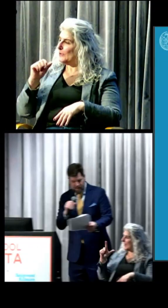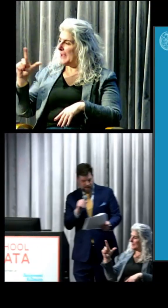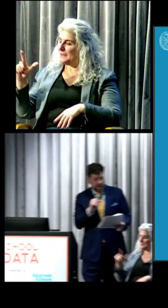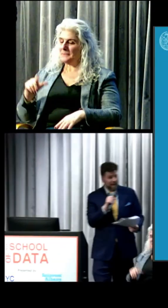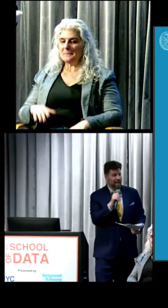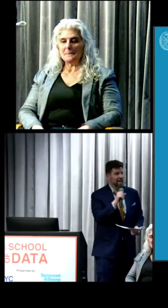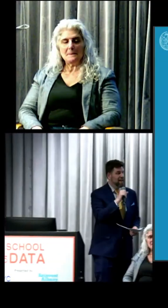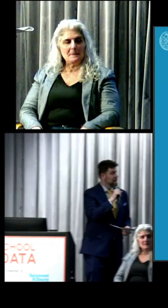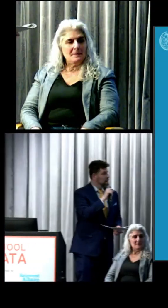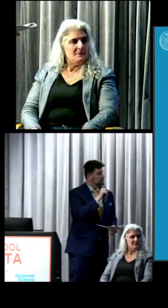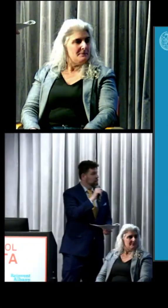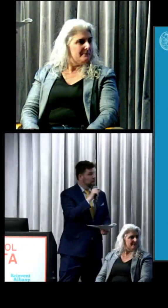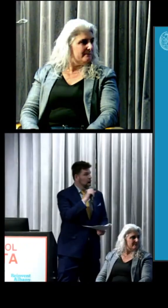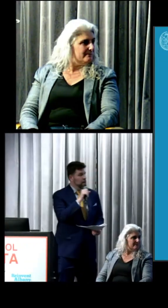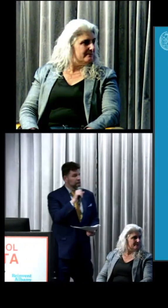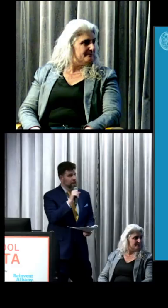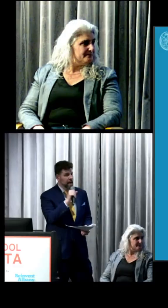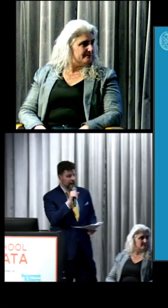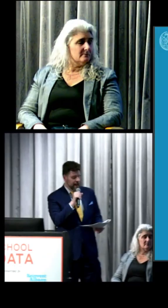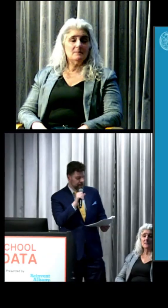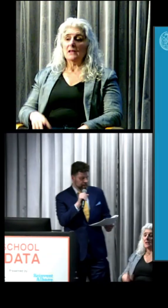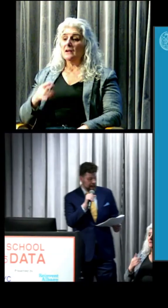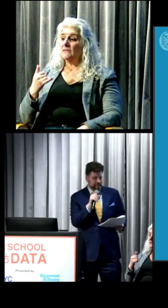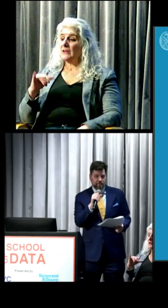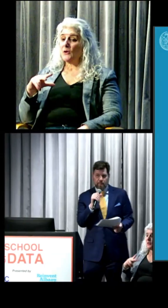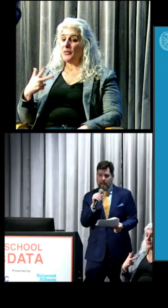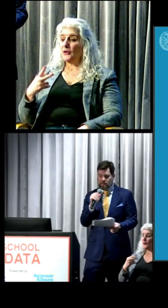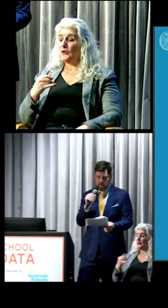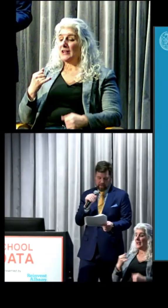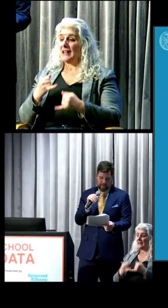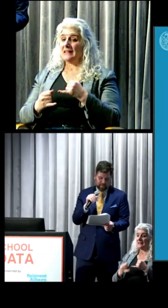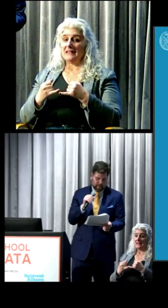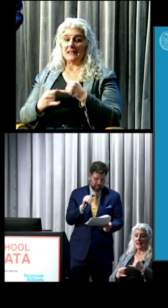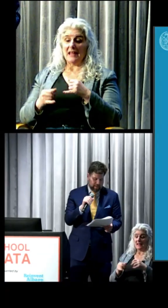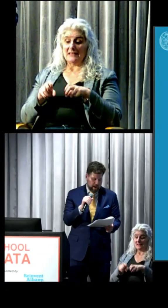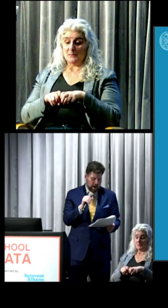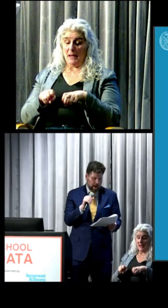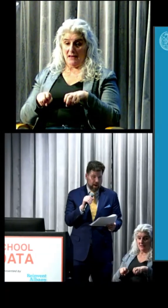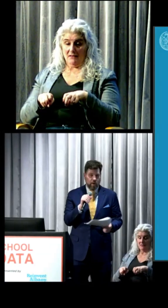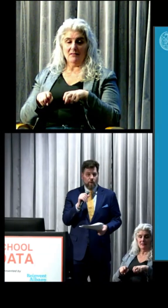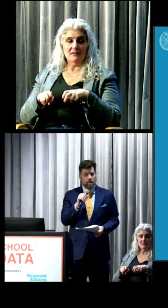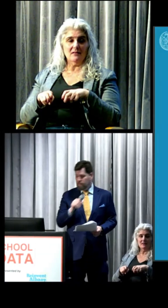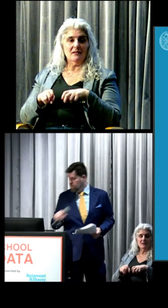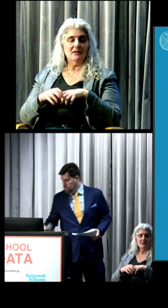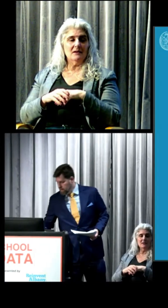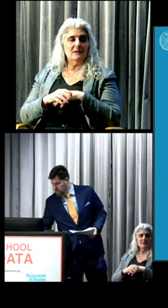But not to zero. And when you added parks, you also added congestion, because people wanted to go to those parks.